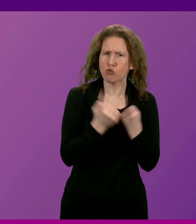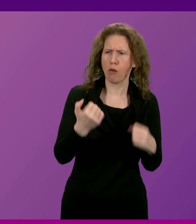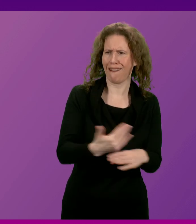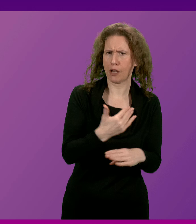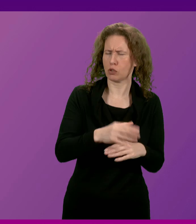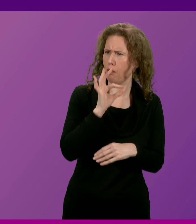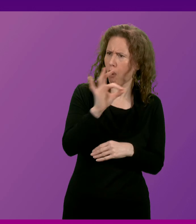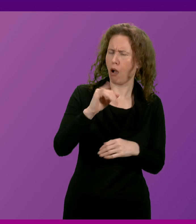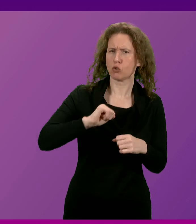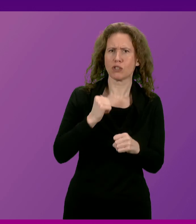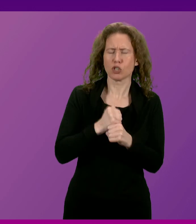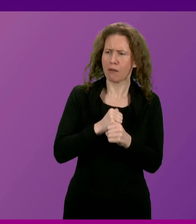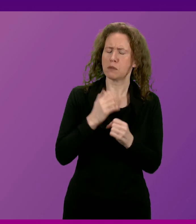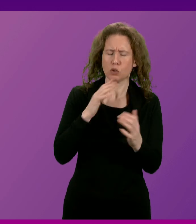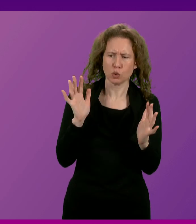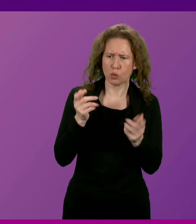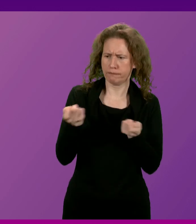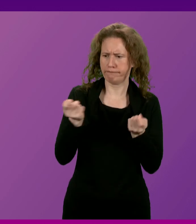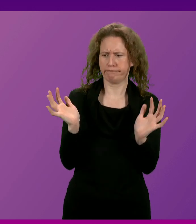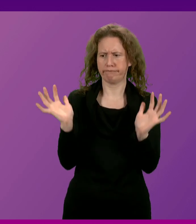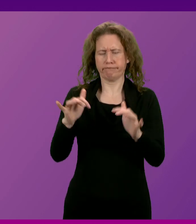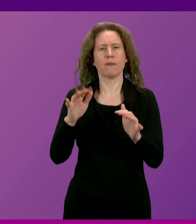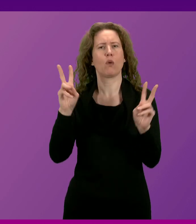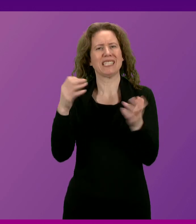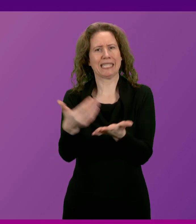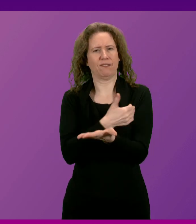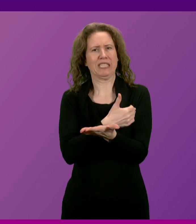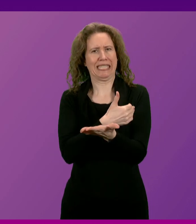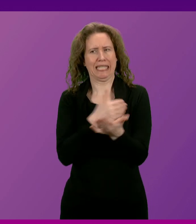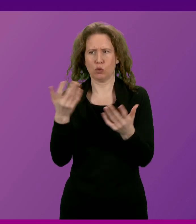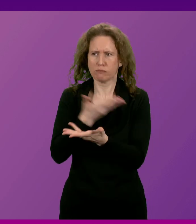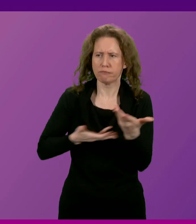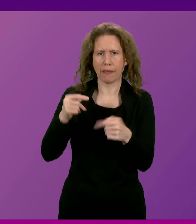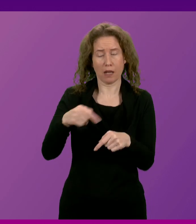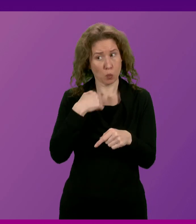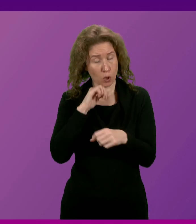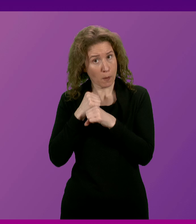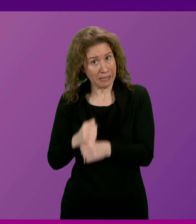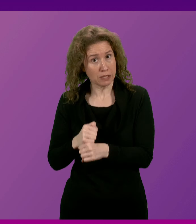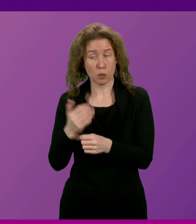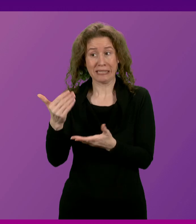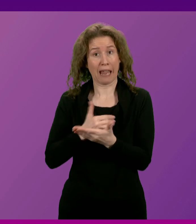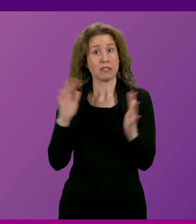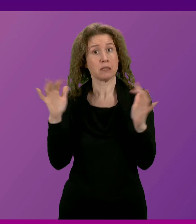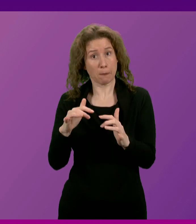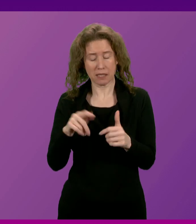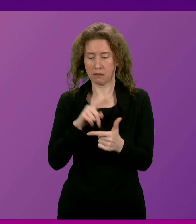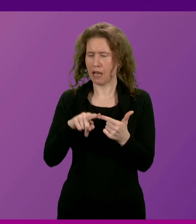to convene a safety summit. Will the First Minister commit to that? In relation to the First Minister’s earlier statement on raising income tax,